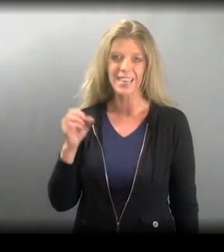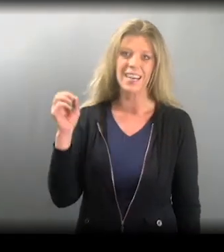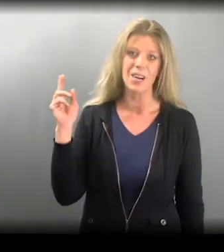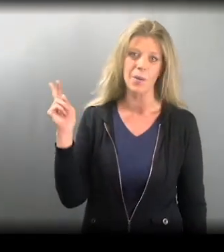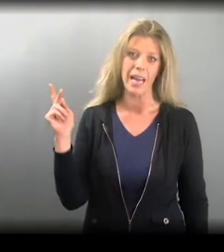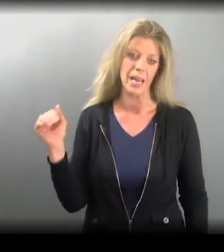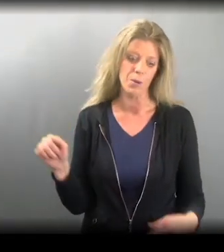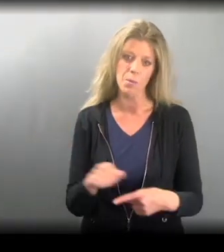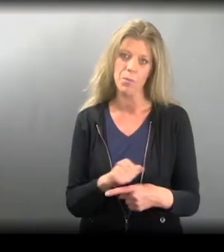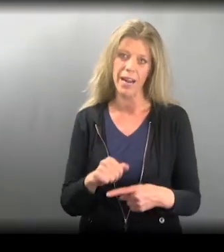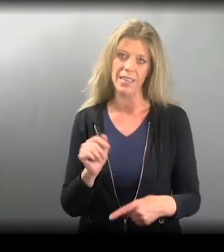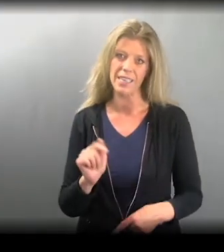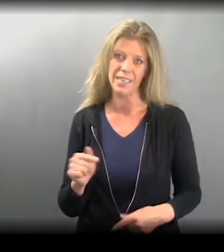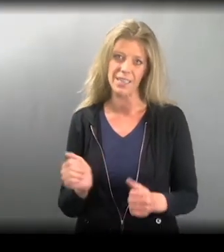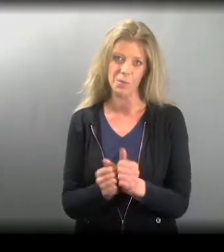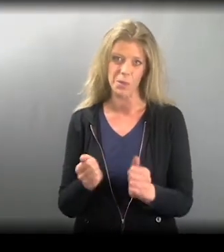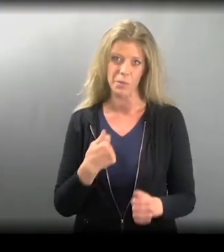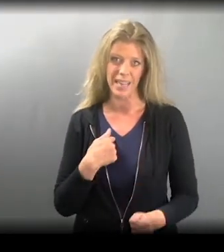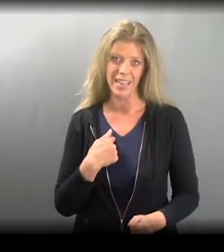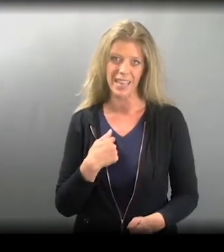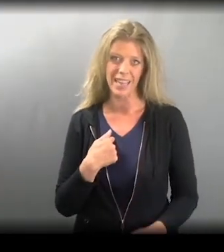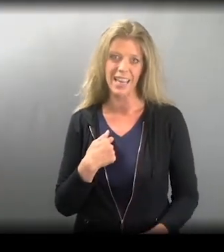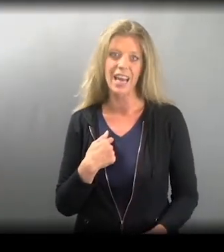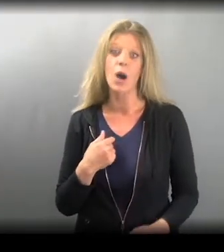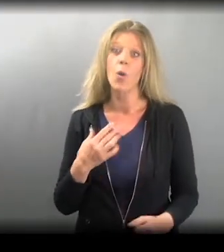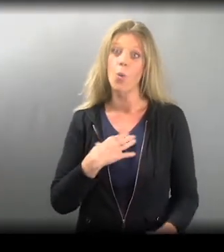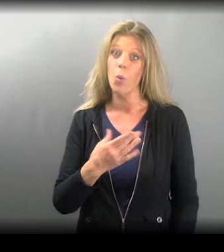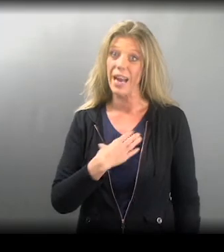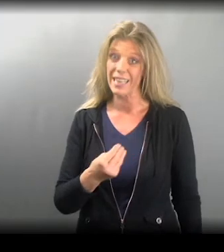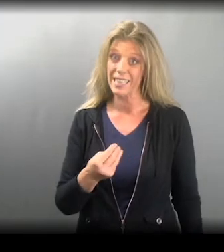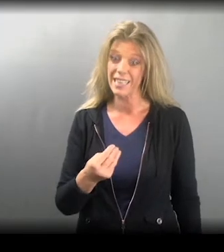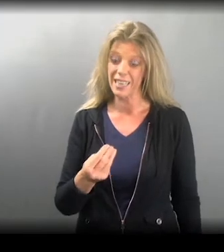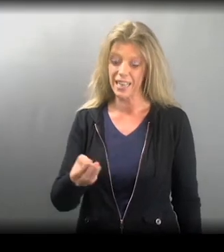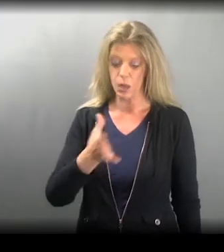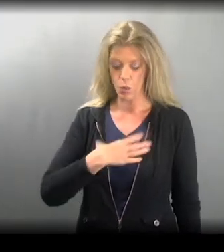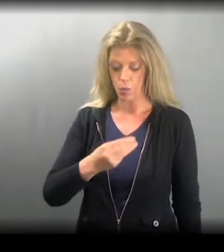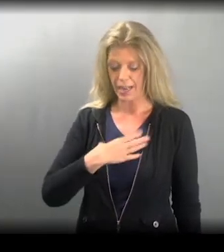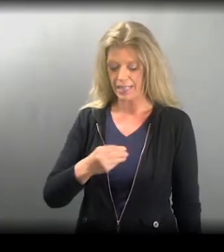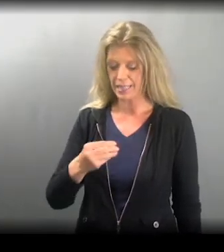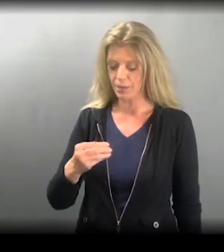OK. Practice this with me. WHITE